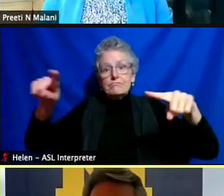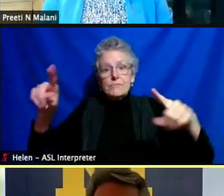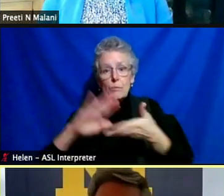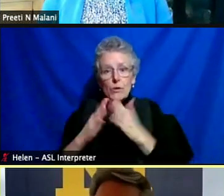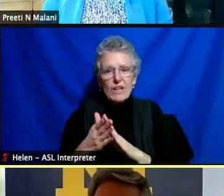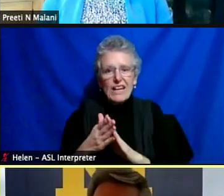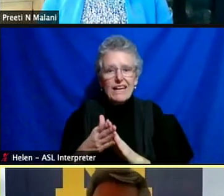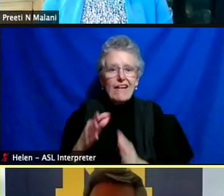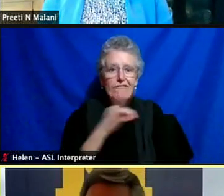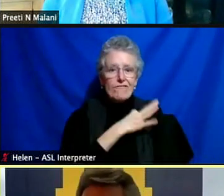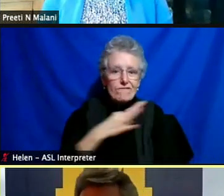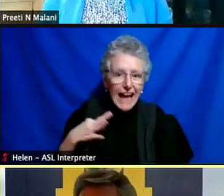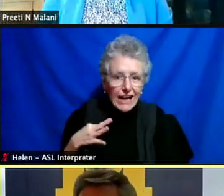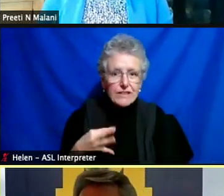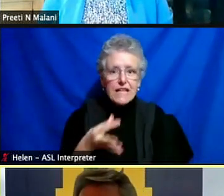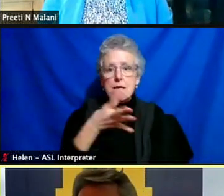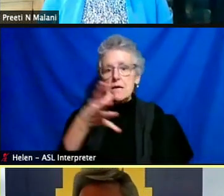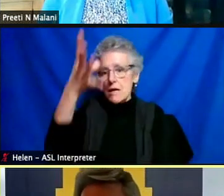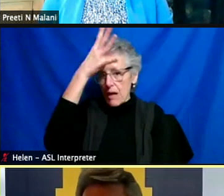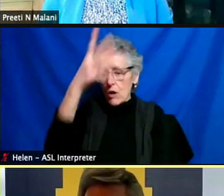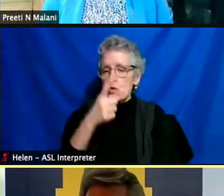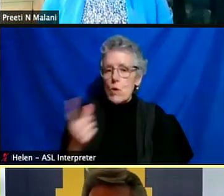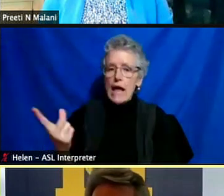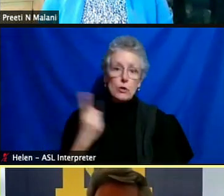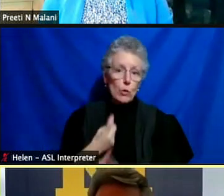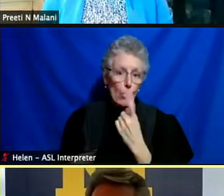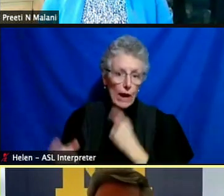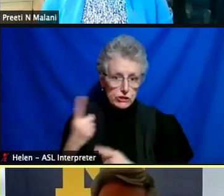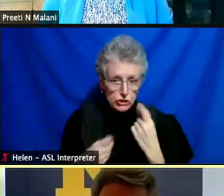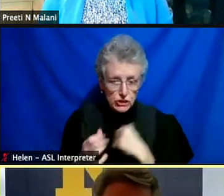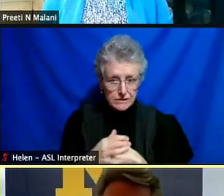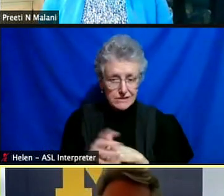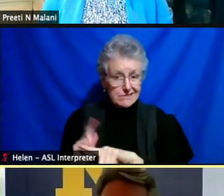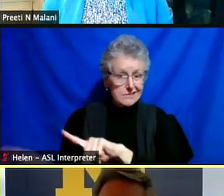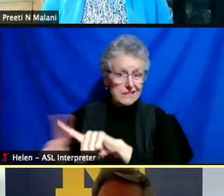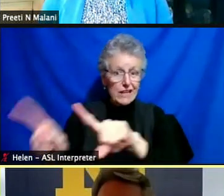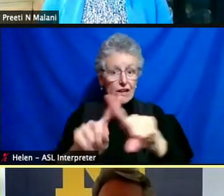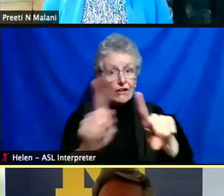who had questions from a wide range of different kinds of questions,